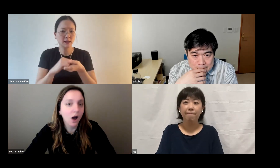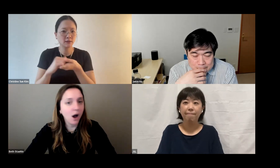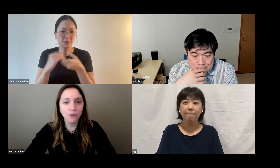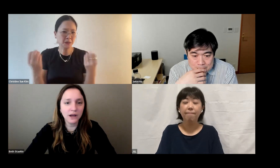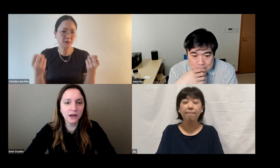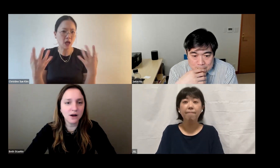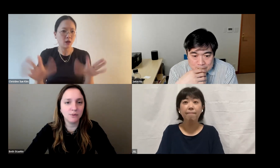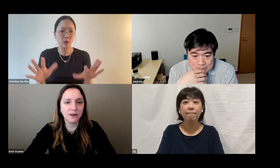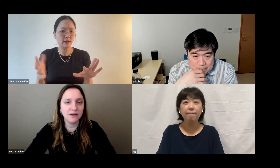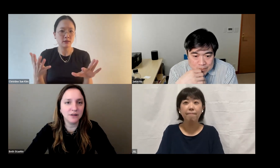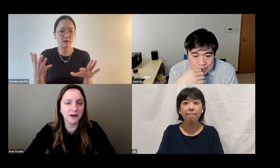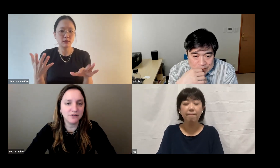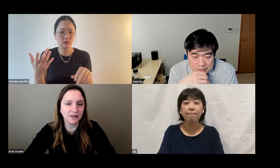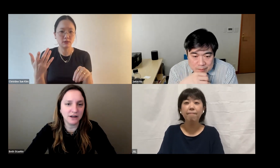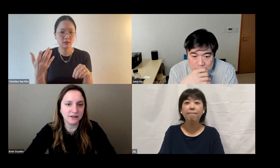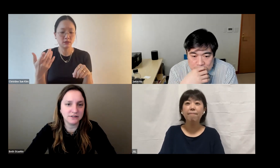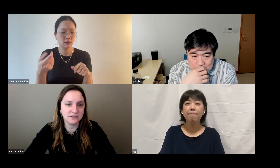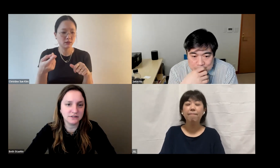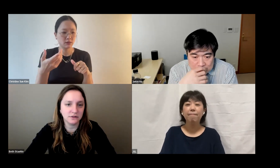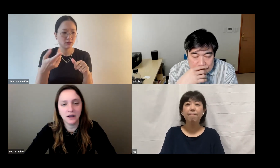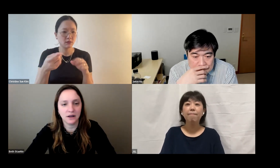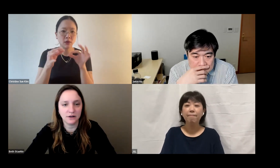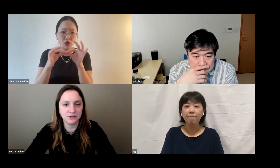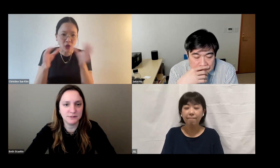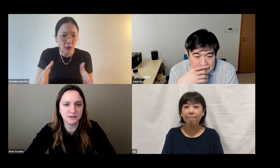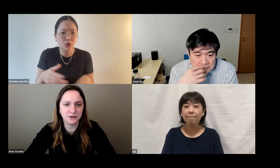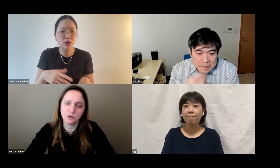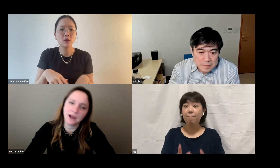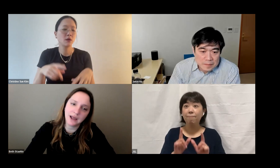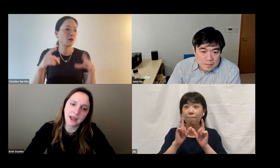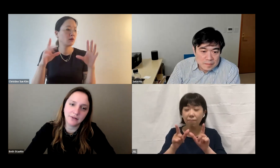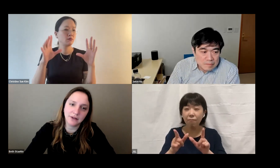Oh yeah, we have a lot of allies, like LGBTQ allies,